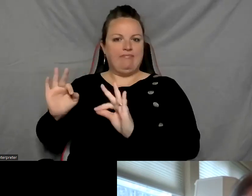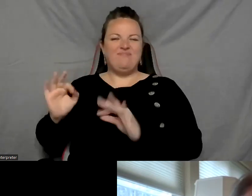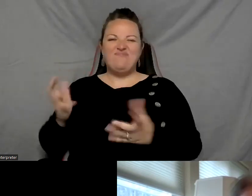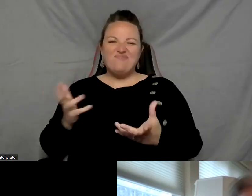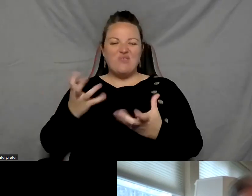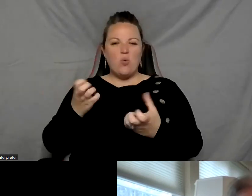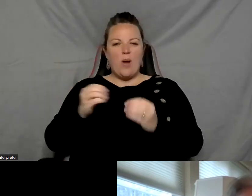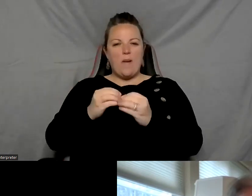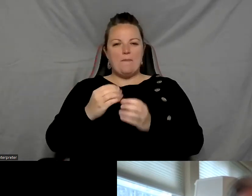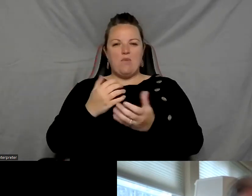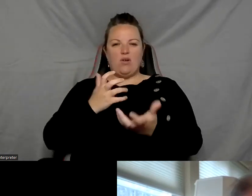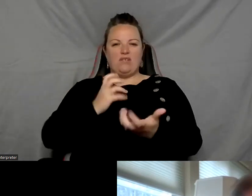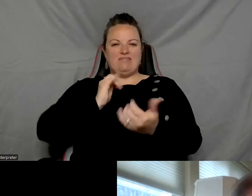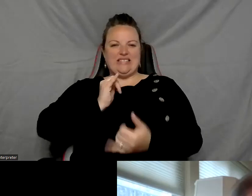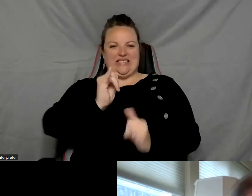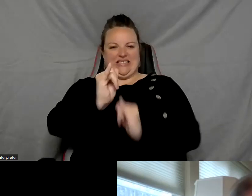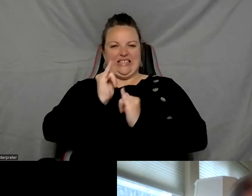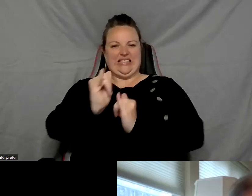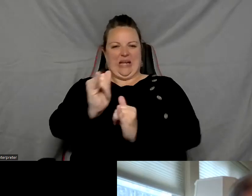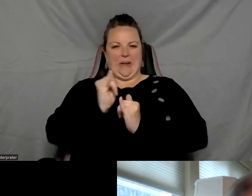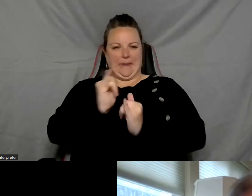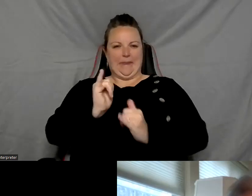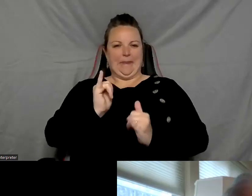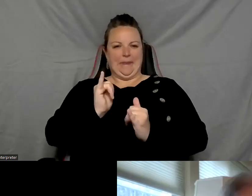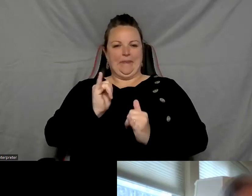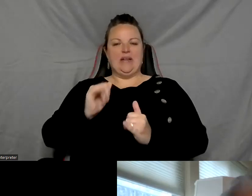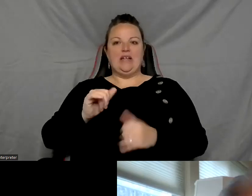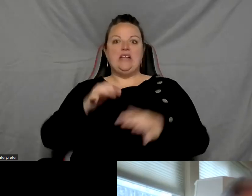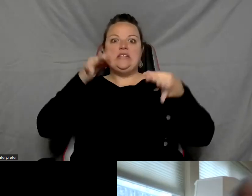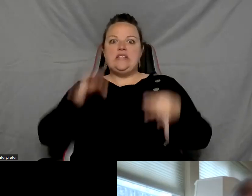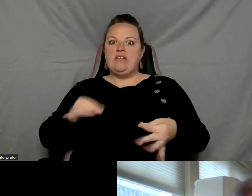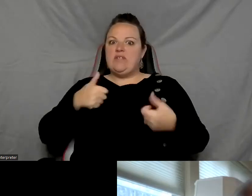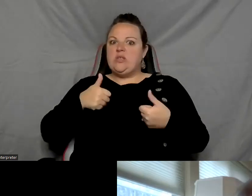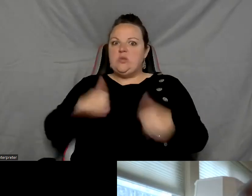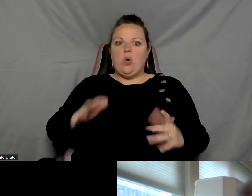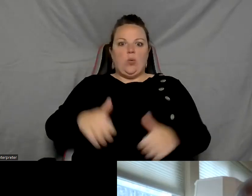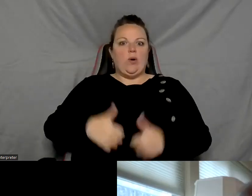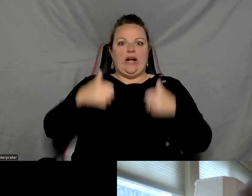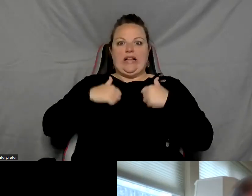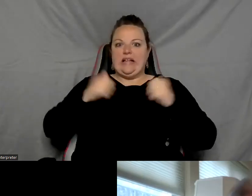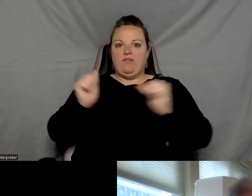my lifestyle and definitely not vegan.